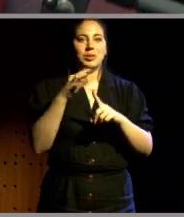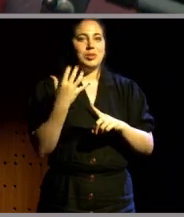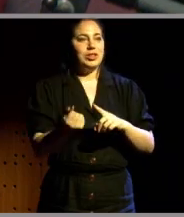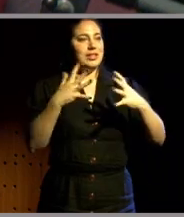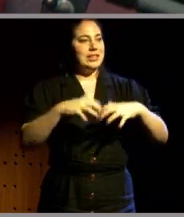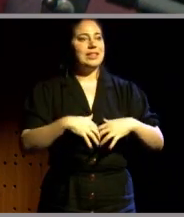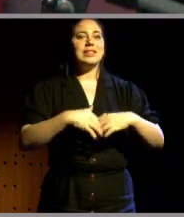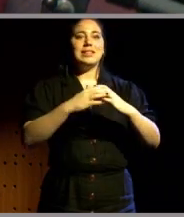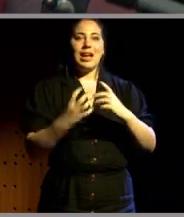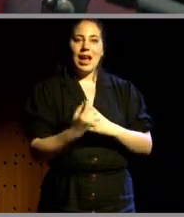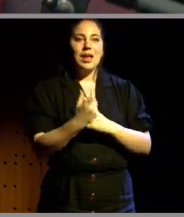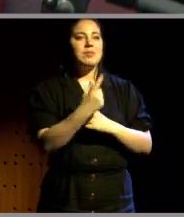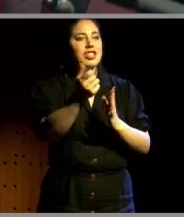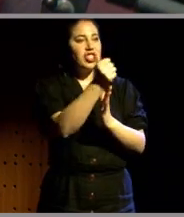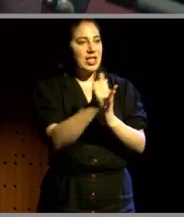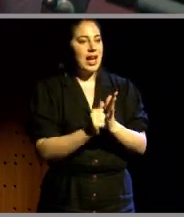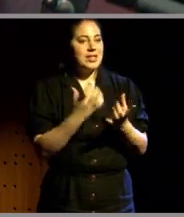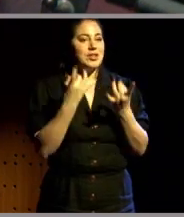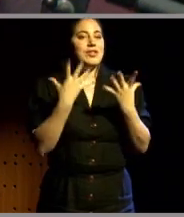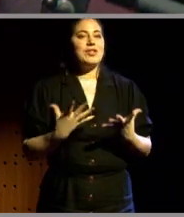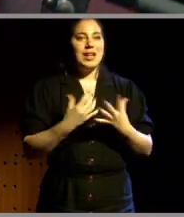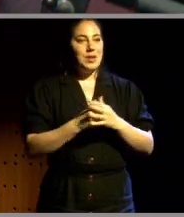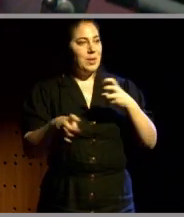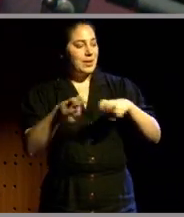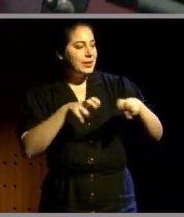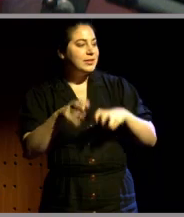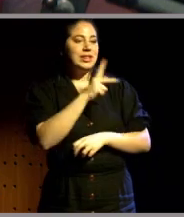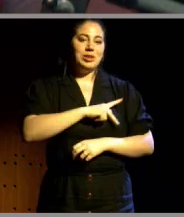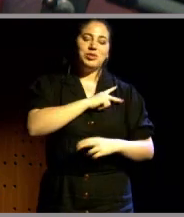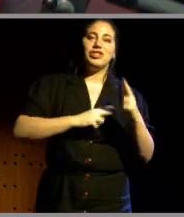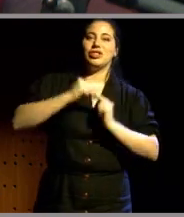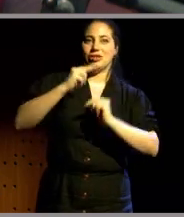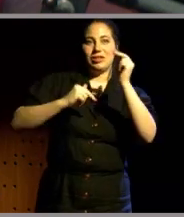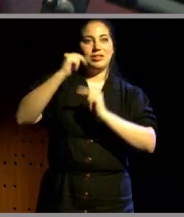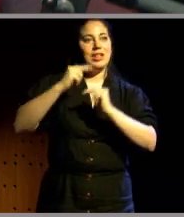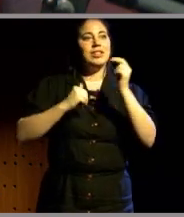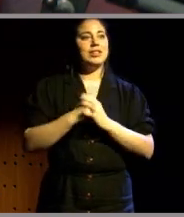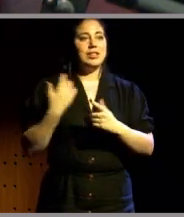and arts workers activities and professional development for a period of up to two years.